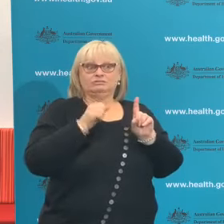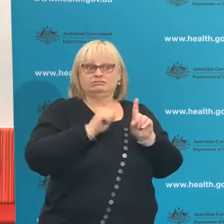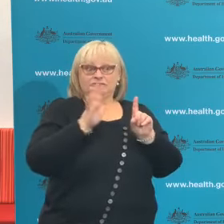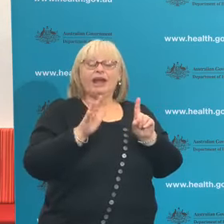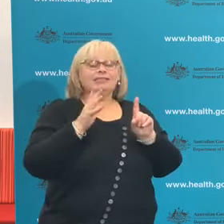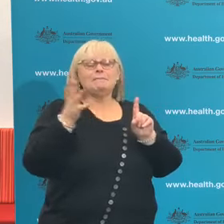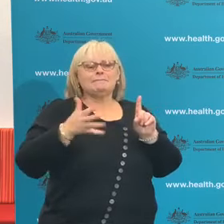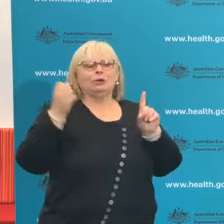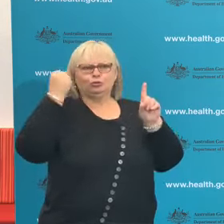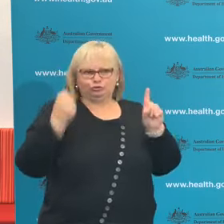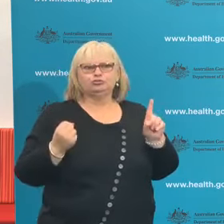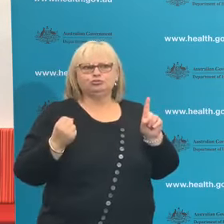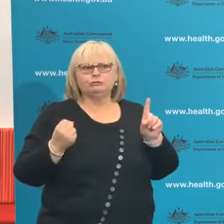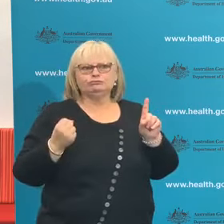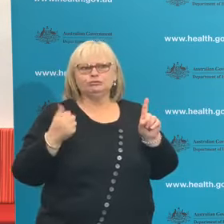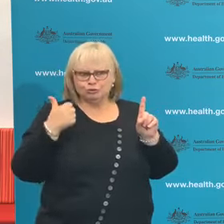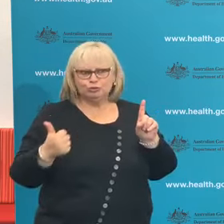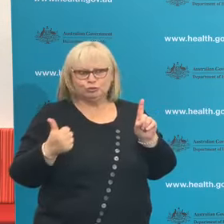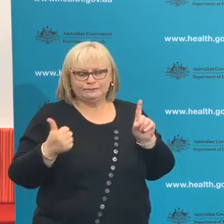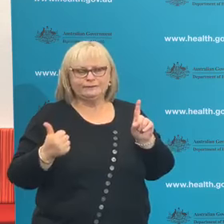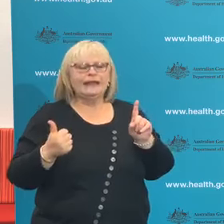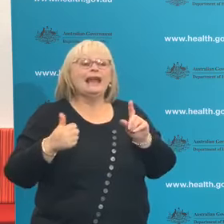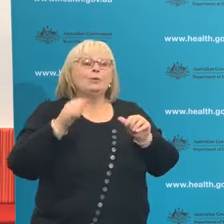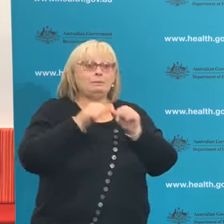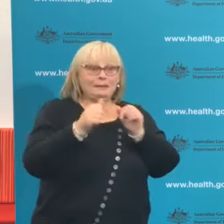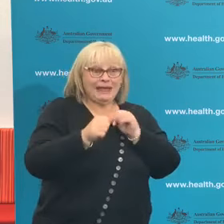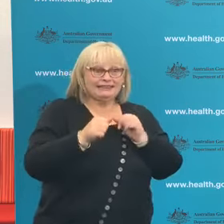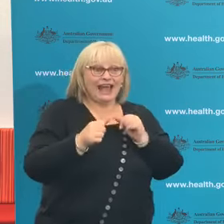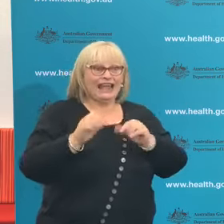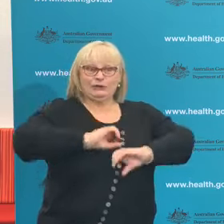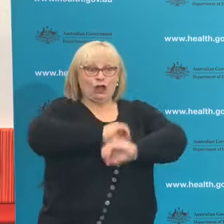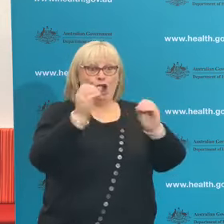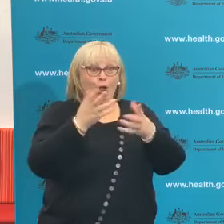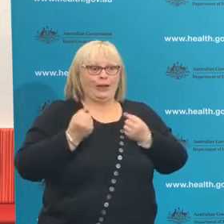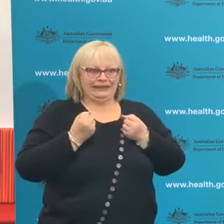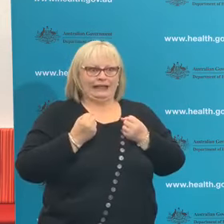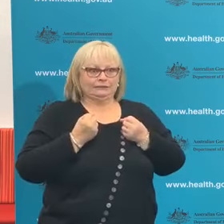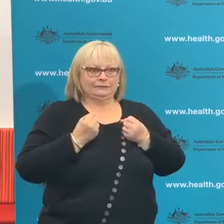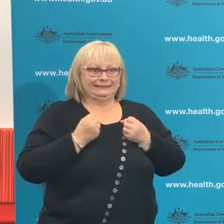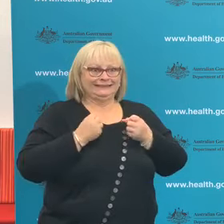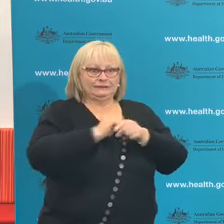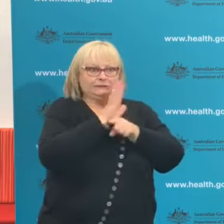position. An even better position would be no cases in two weeks. Is it going to have to be no cases?